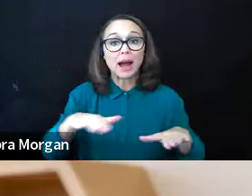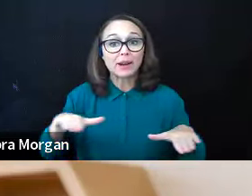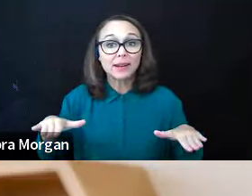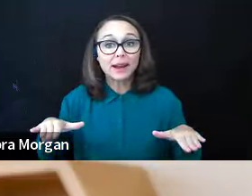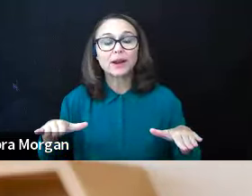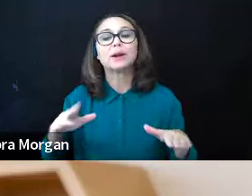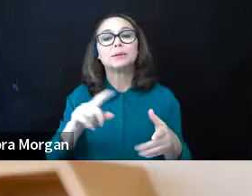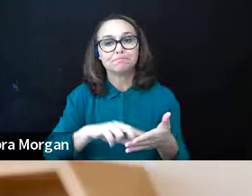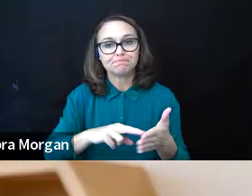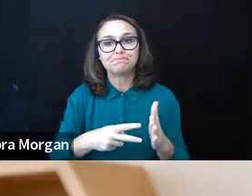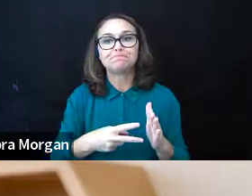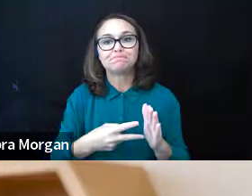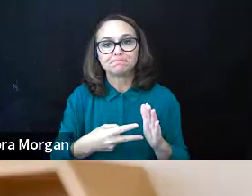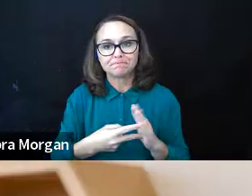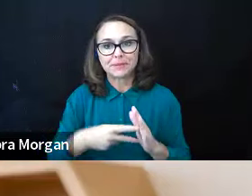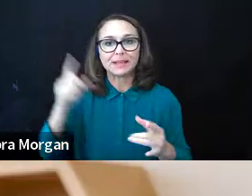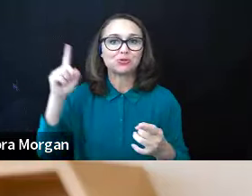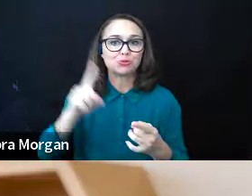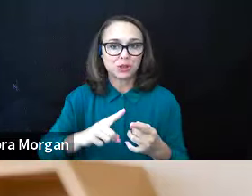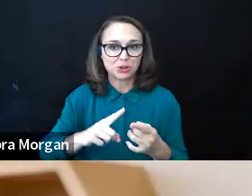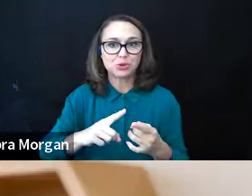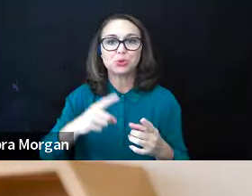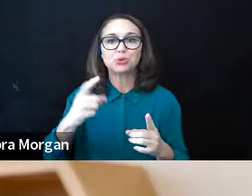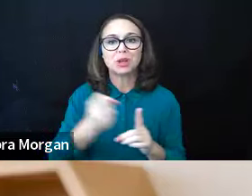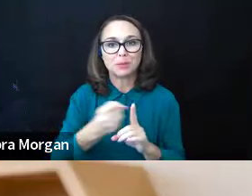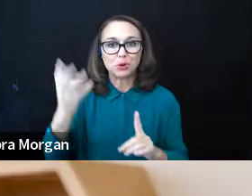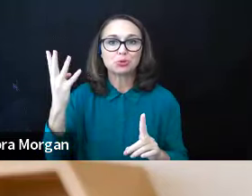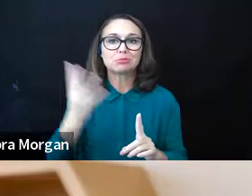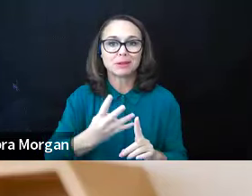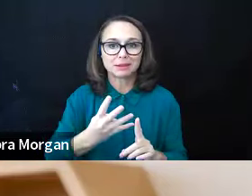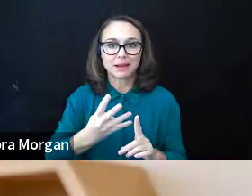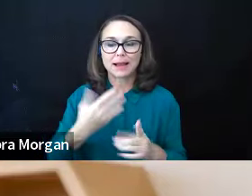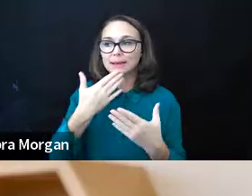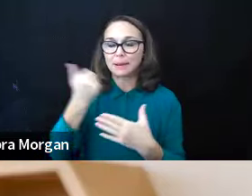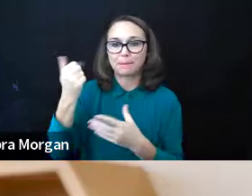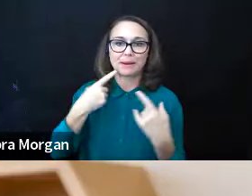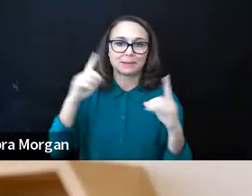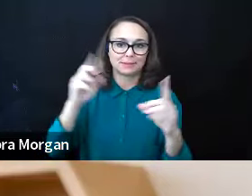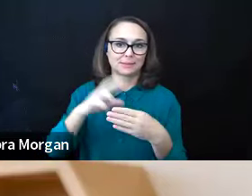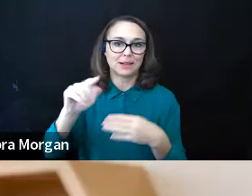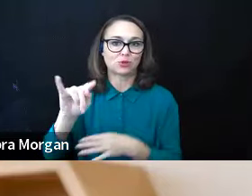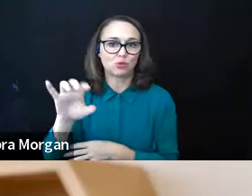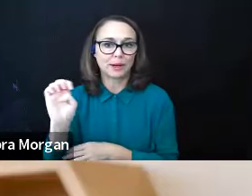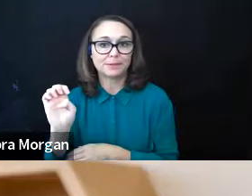child abuse and neglect, additionally increasing access to affordable high-quality childcare may